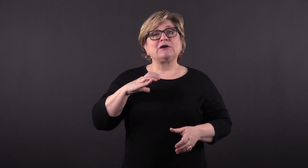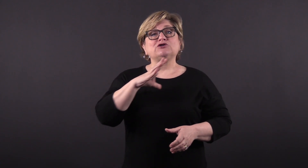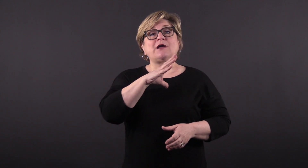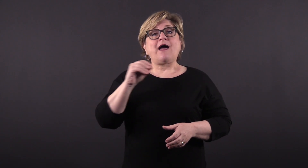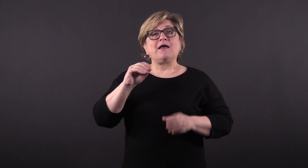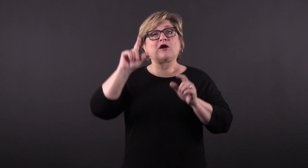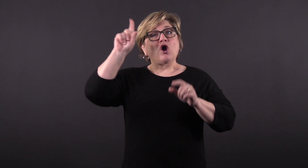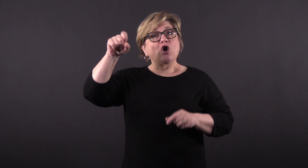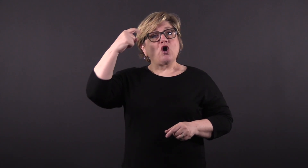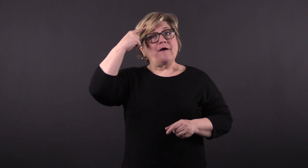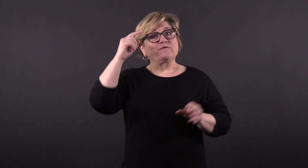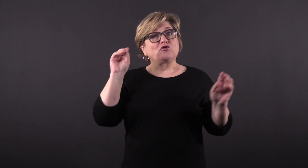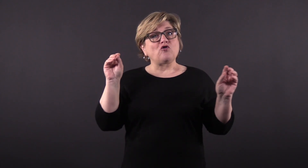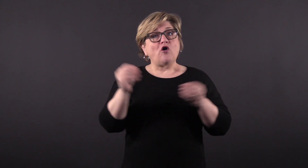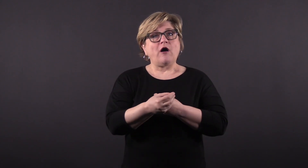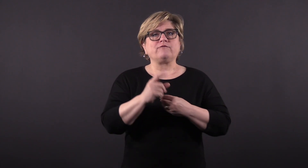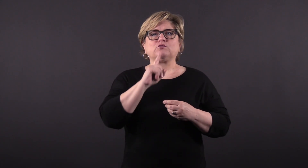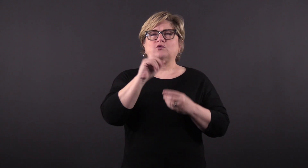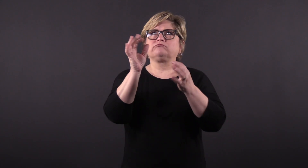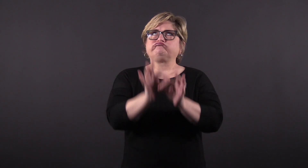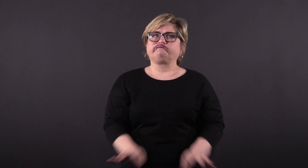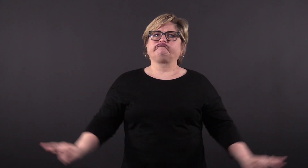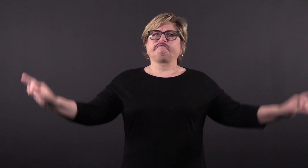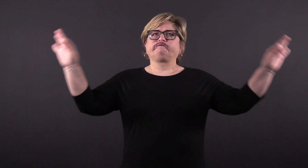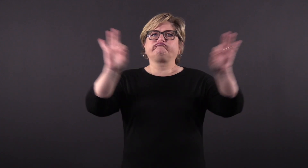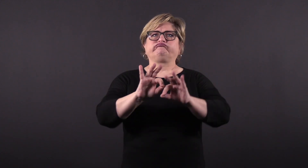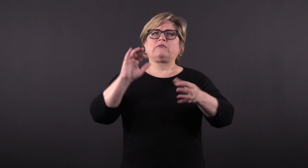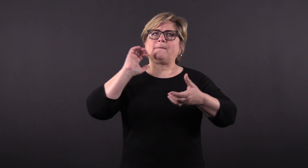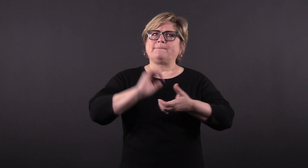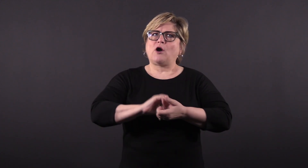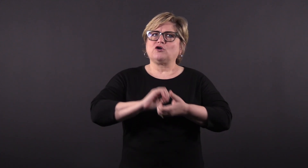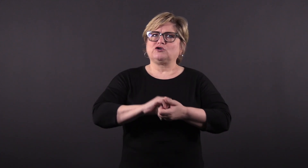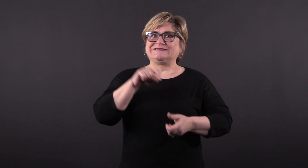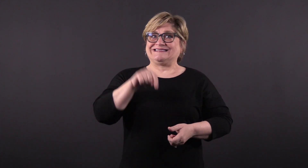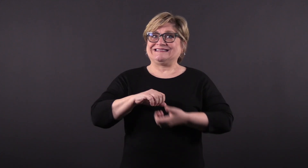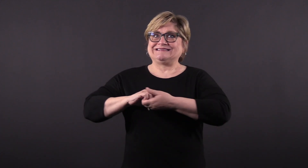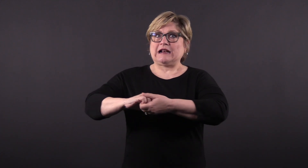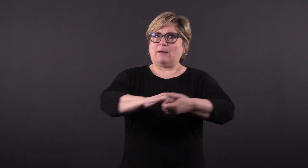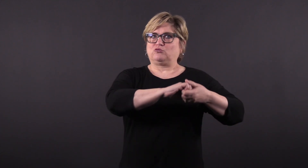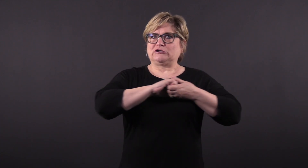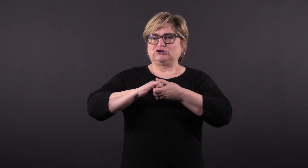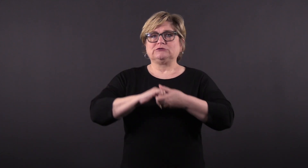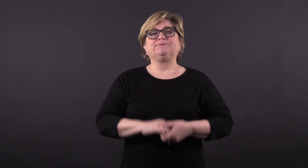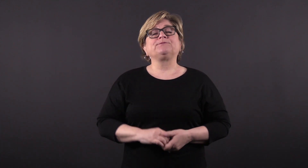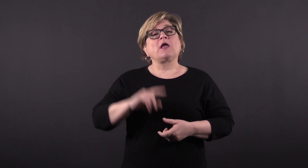Commission and the Governor’s Office were essential partners in this collaboration.